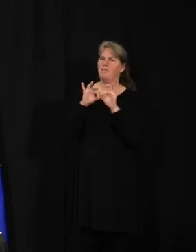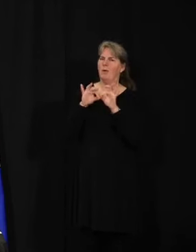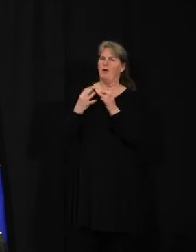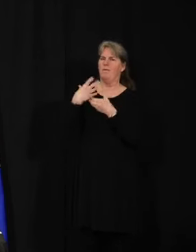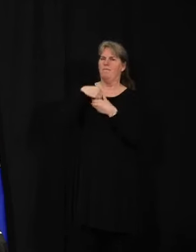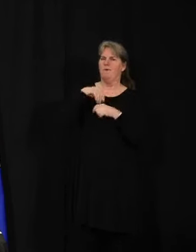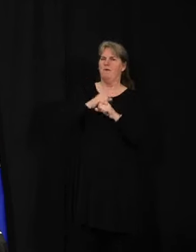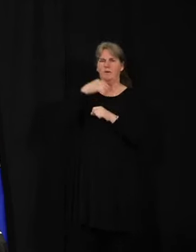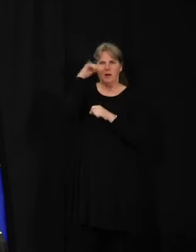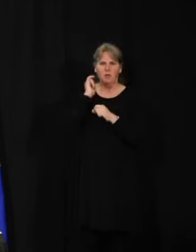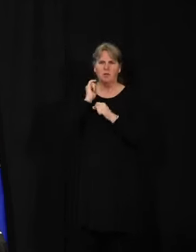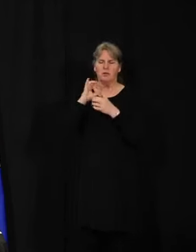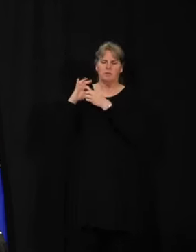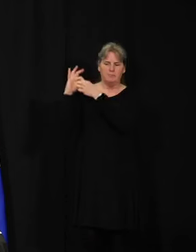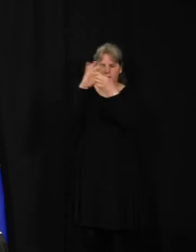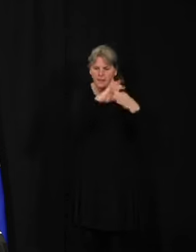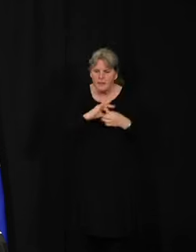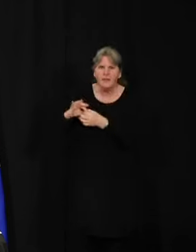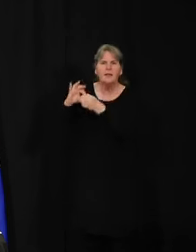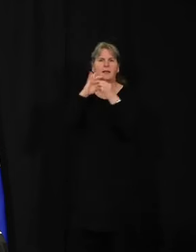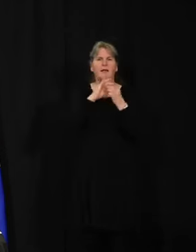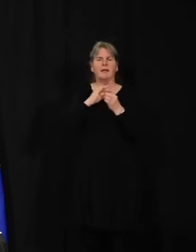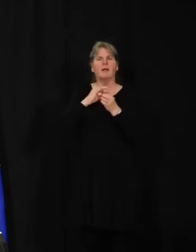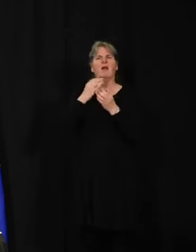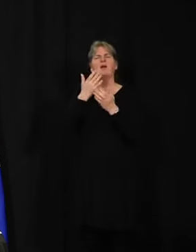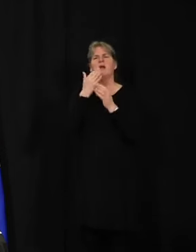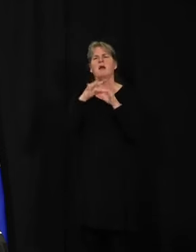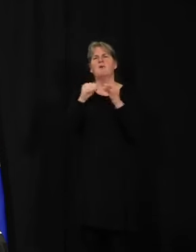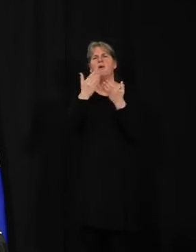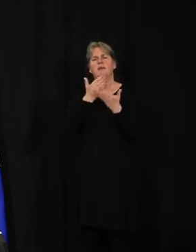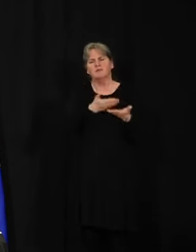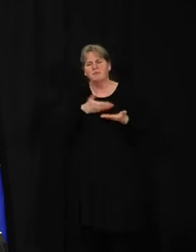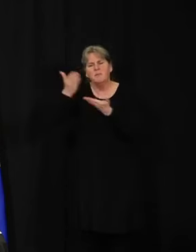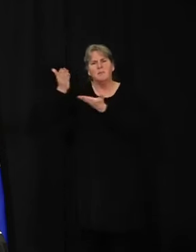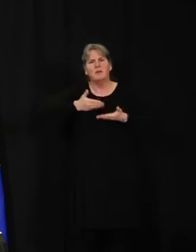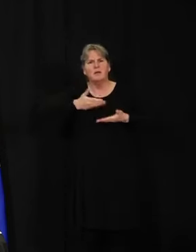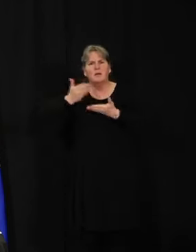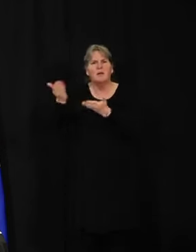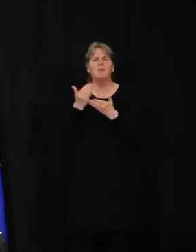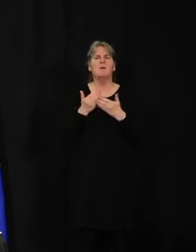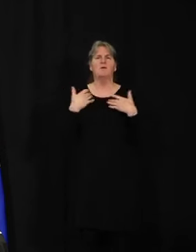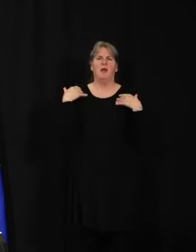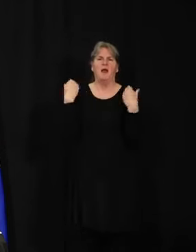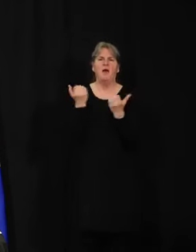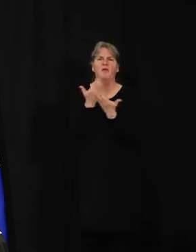connected and transporting important goods as well as critical medical cargo like